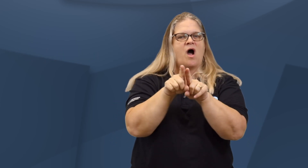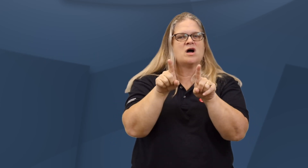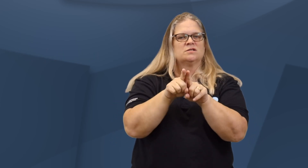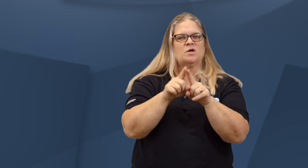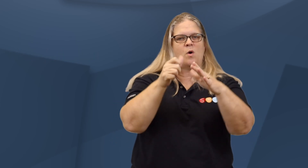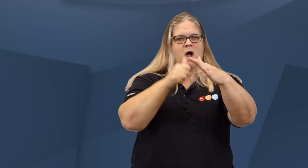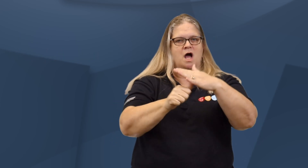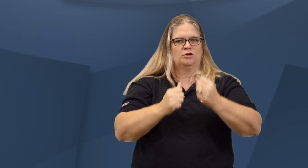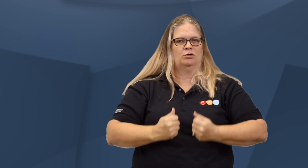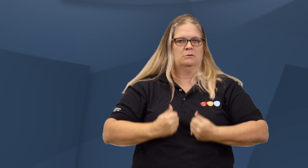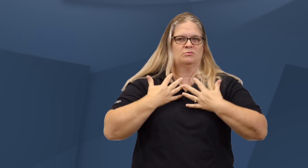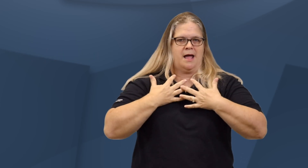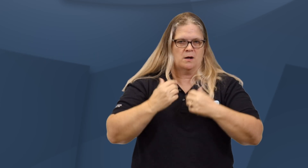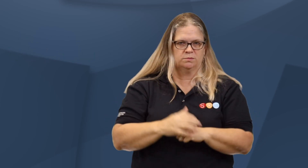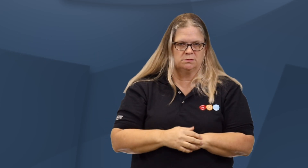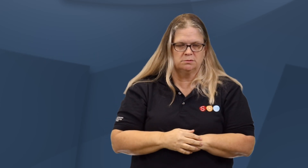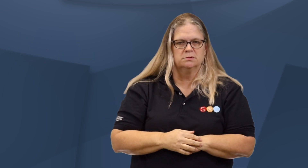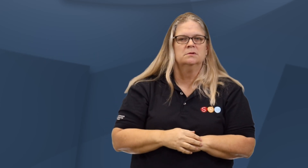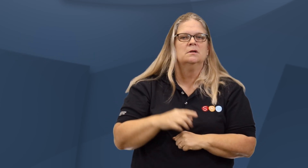It is also under-aroused.